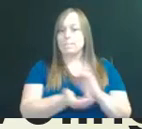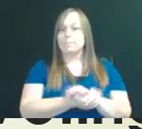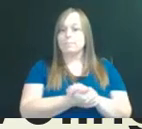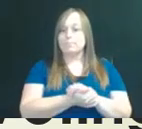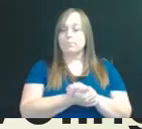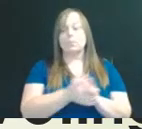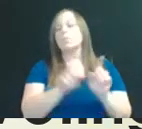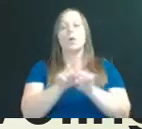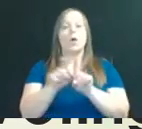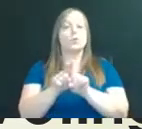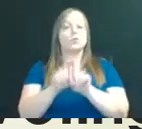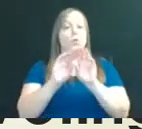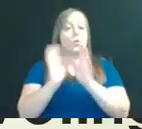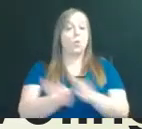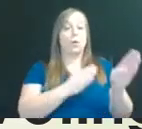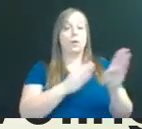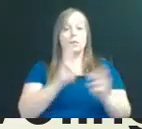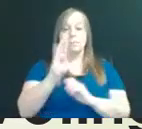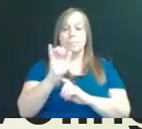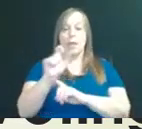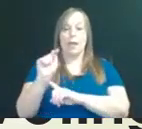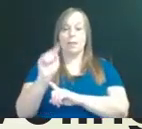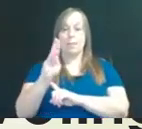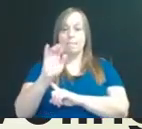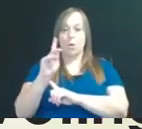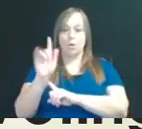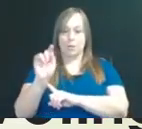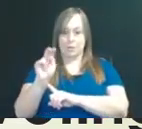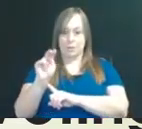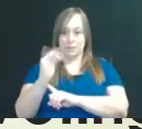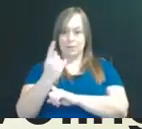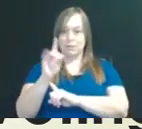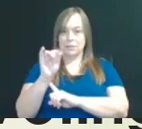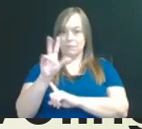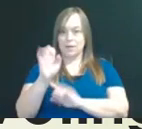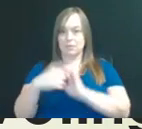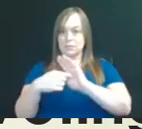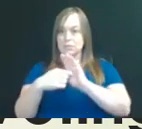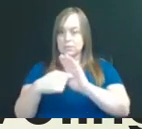We also organize ballot marking device demonstrations. And a ballot marking device